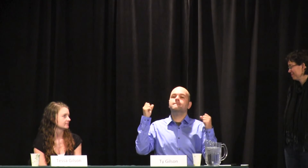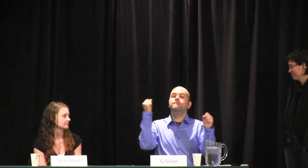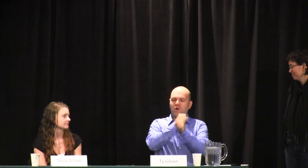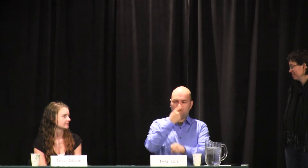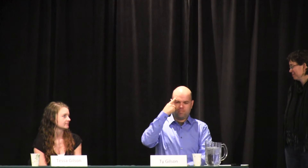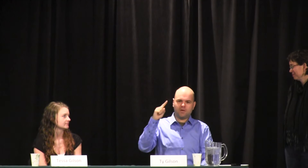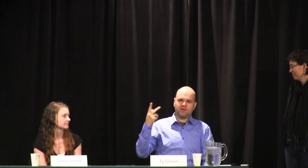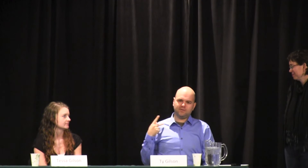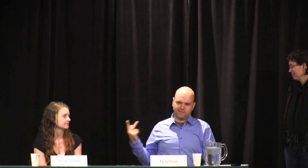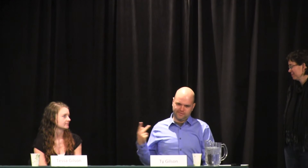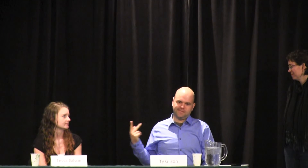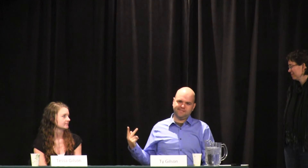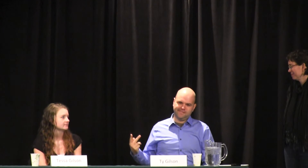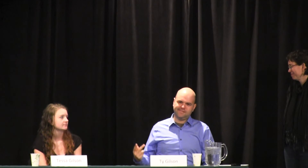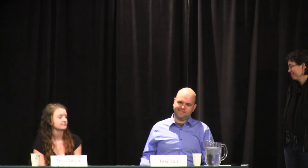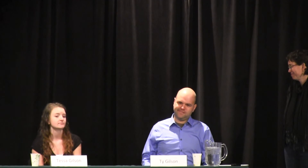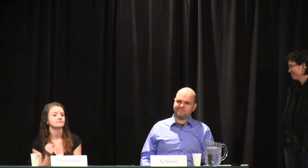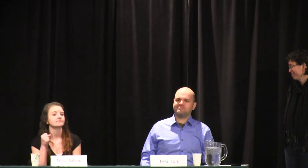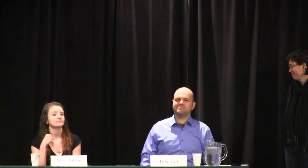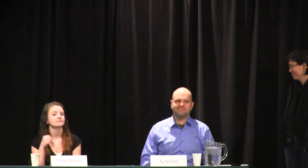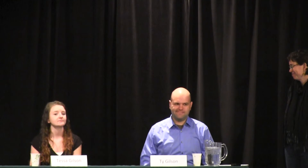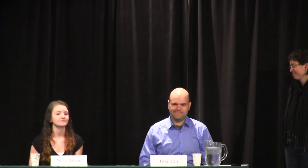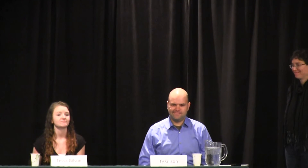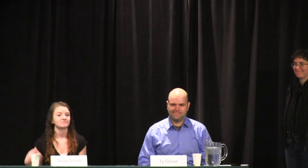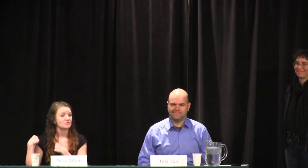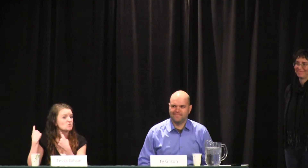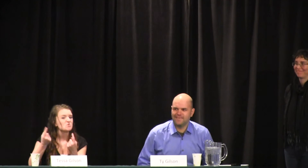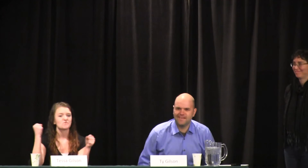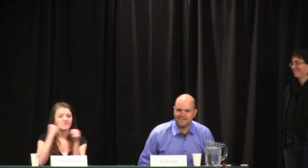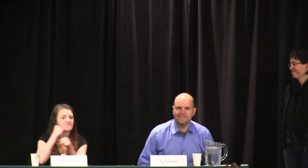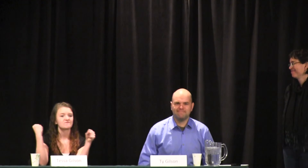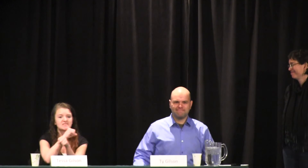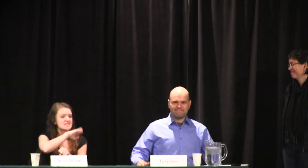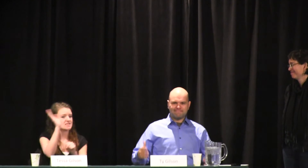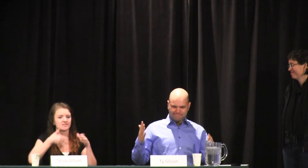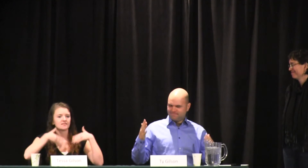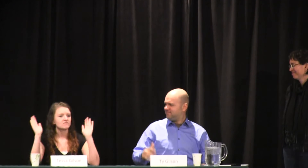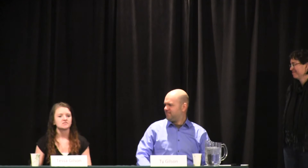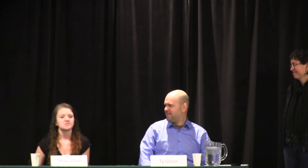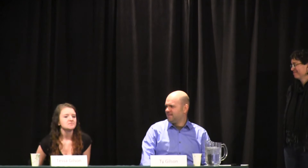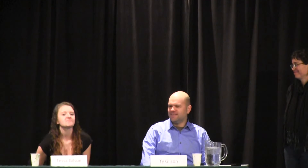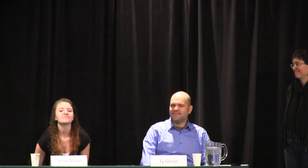And mom's a really good fighter for us. Yeah. Tessa: Yes, mom has fought for us.